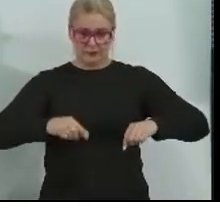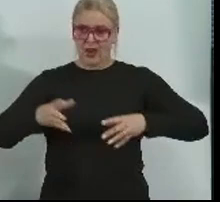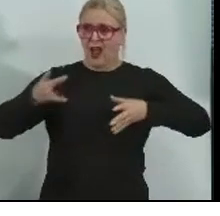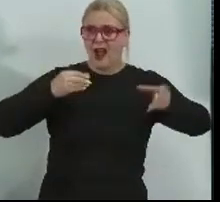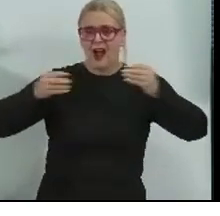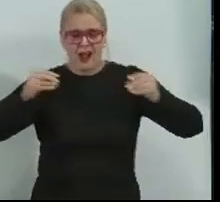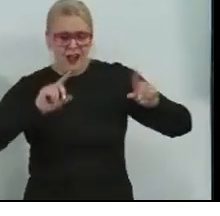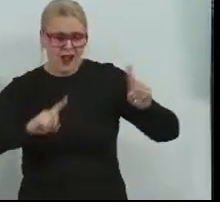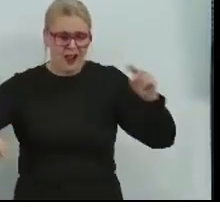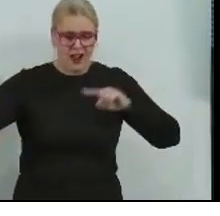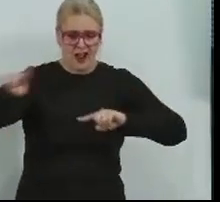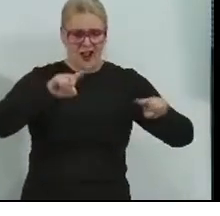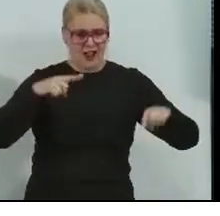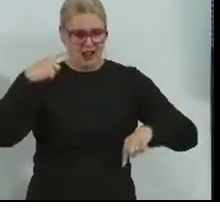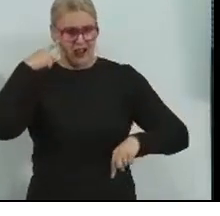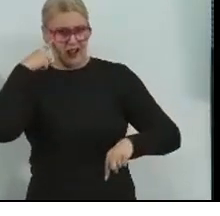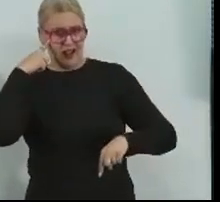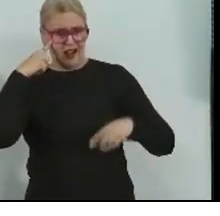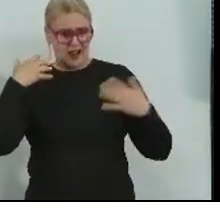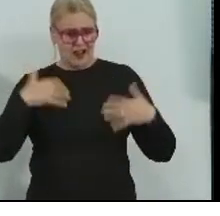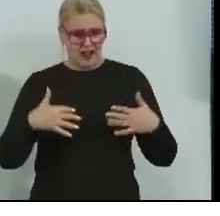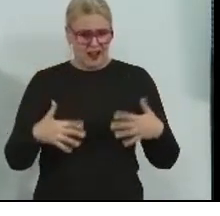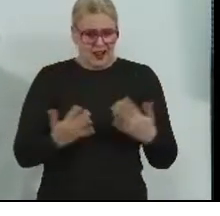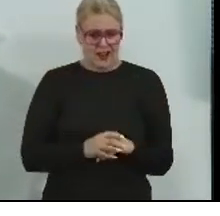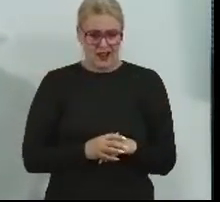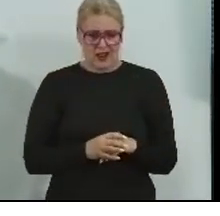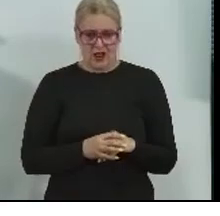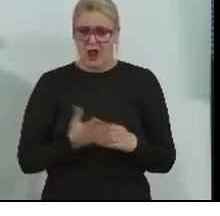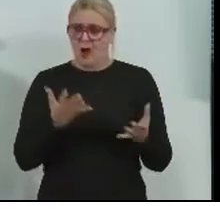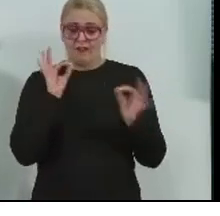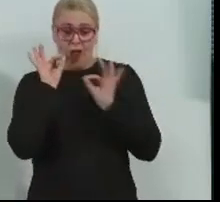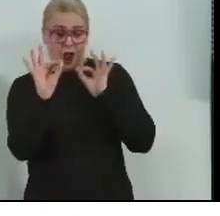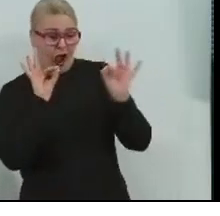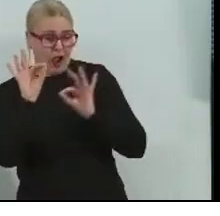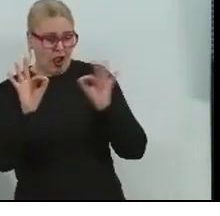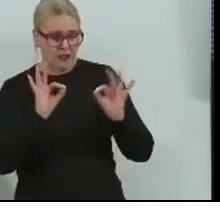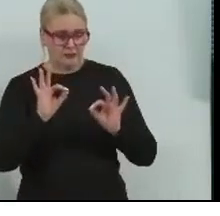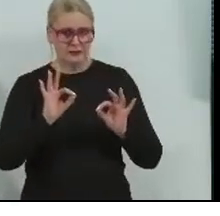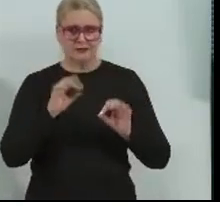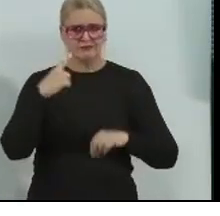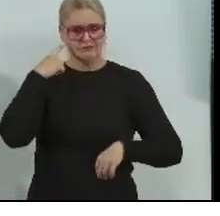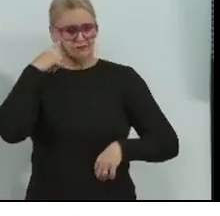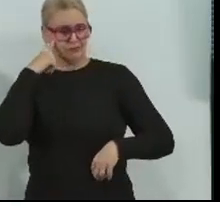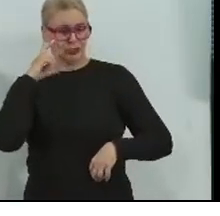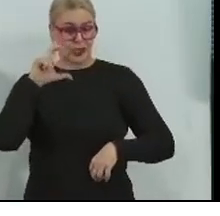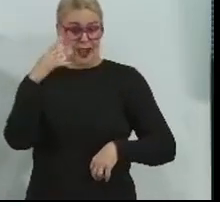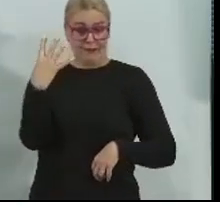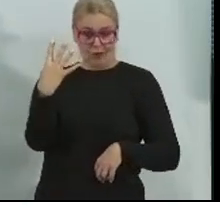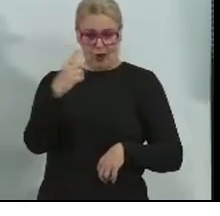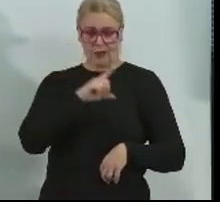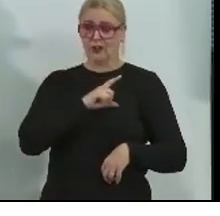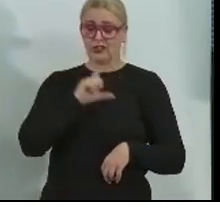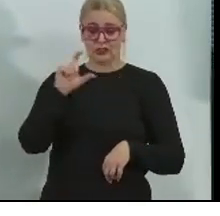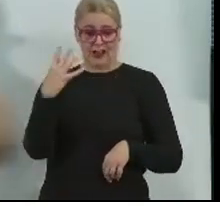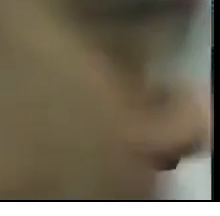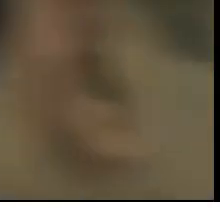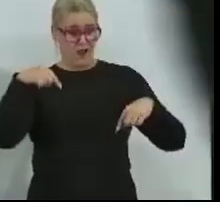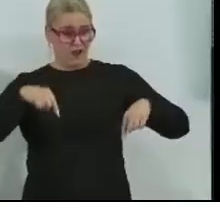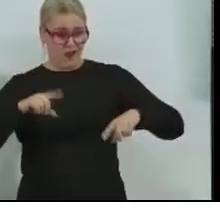because Channel 4 is such a pedigree in terms of disability representation. And in particular, what it's known for its work in the Paralympics.